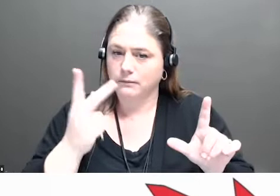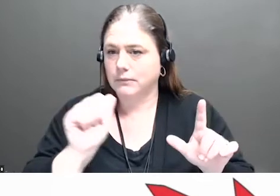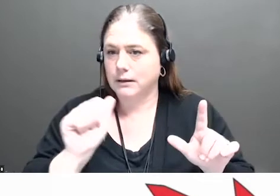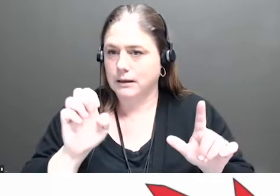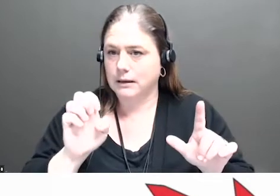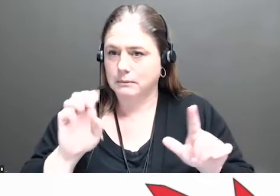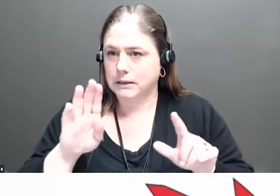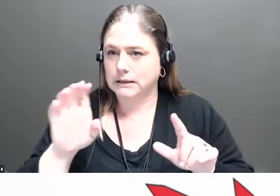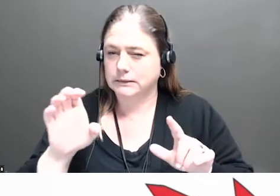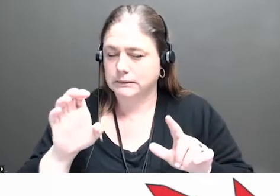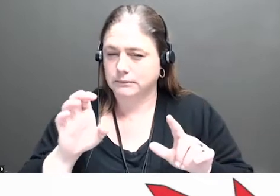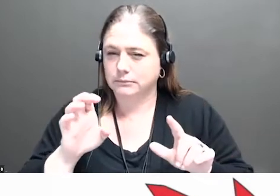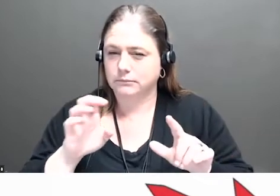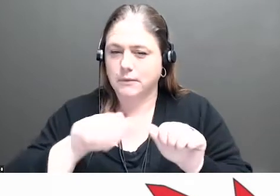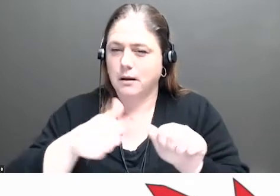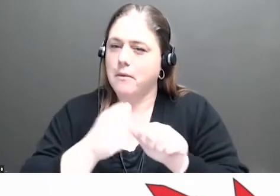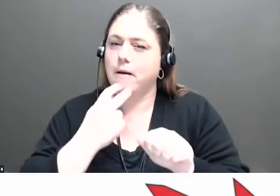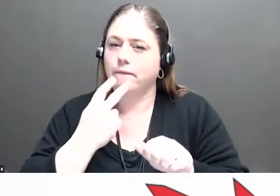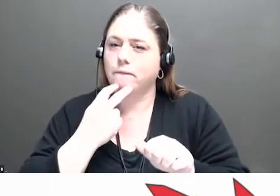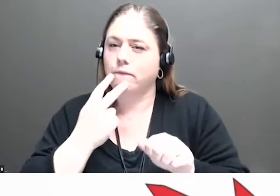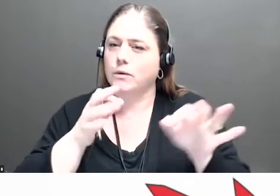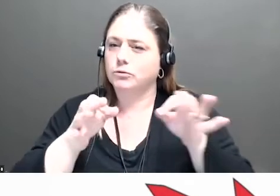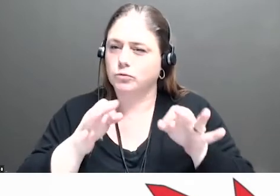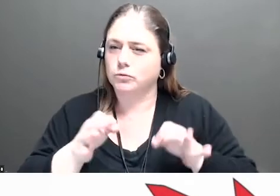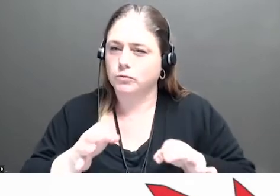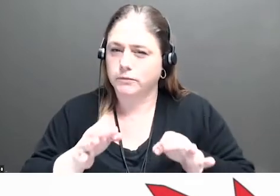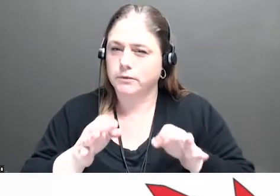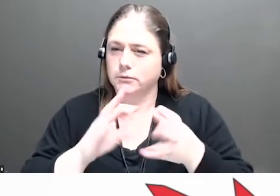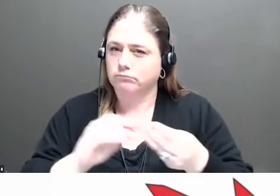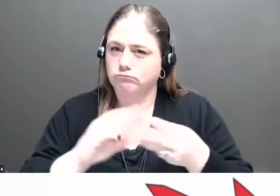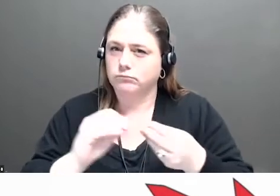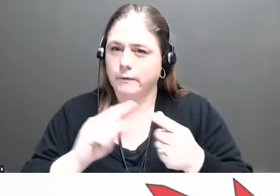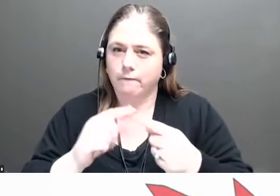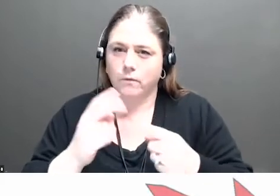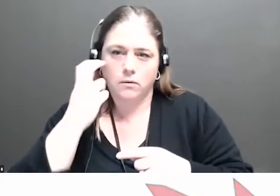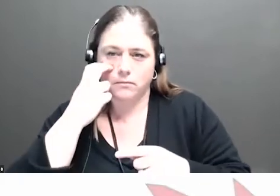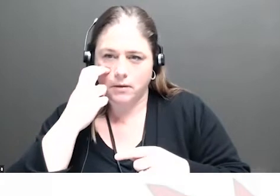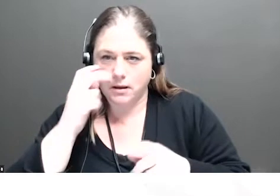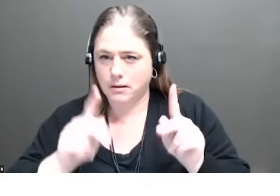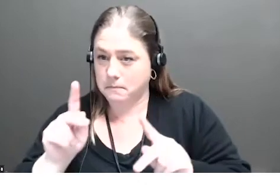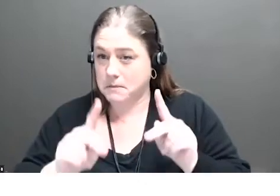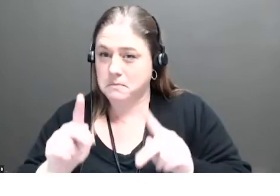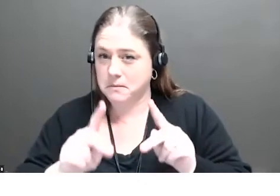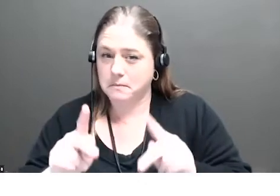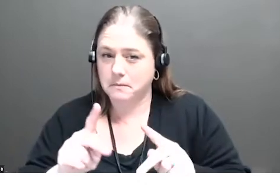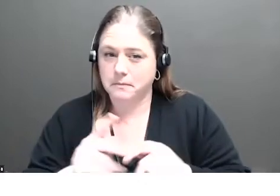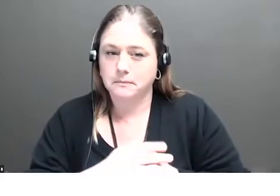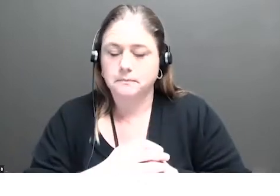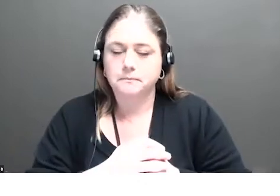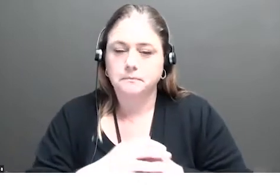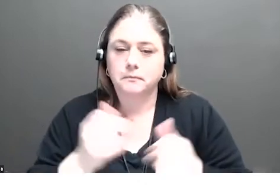Blind Canadians Presents: The Inclusive Employment Advocacy Project. Now in phase II: The Disability